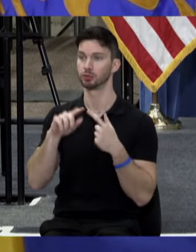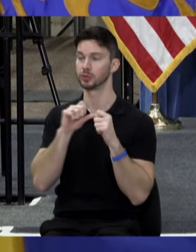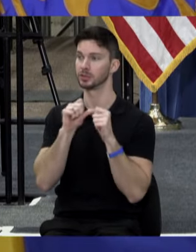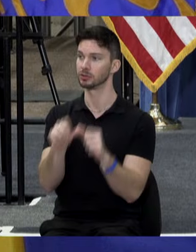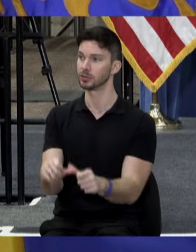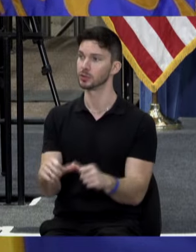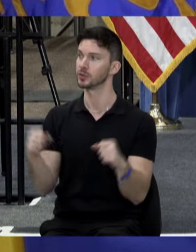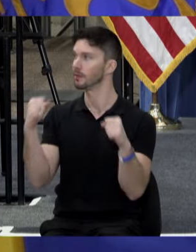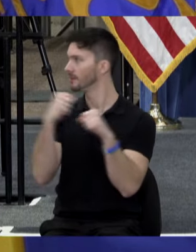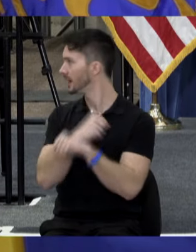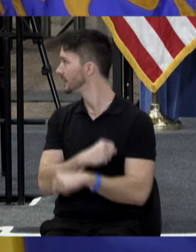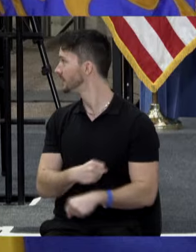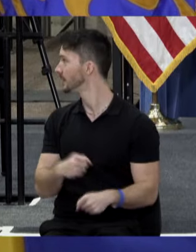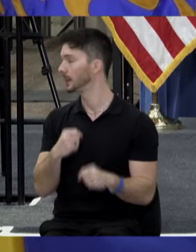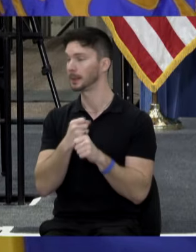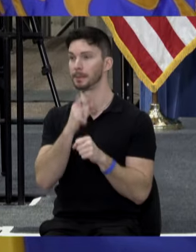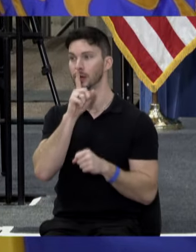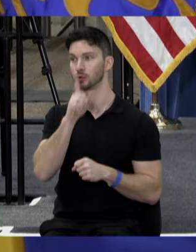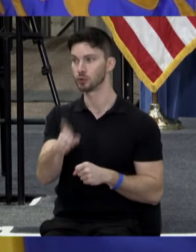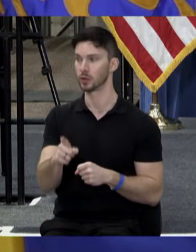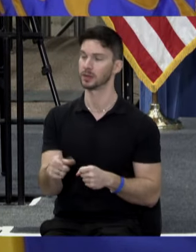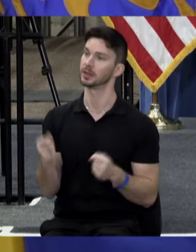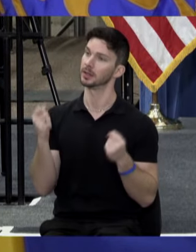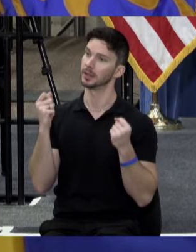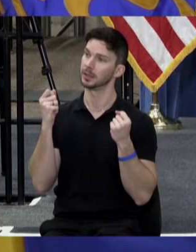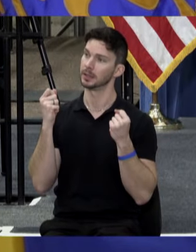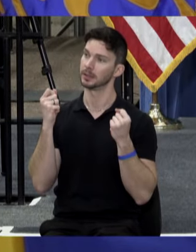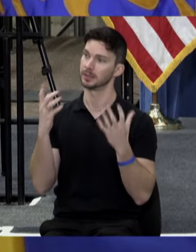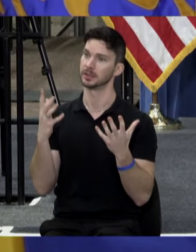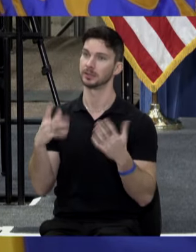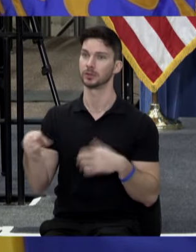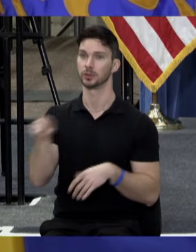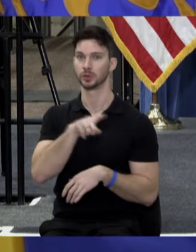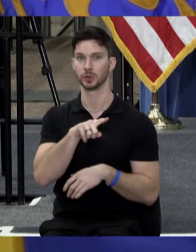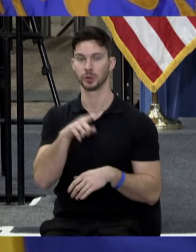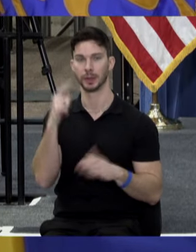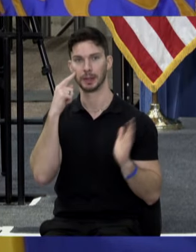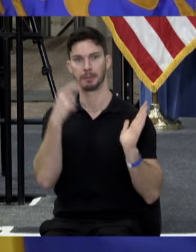so many times people look at the VA and they will say things,